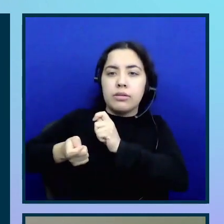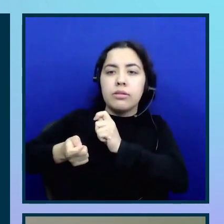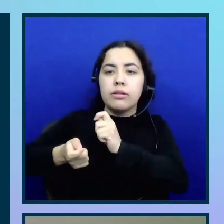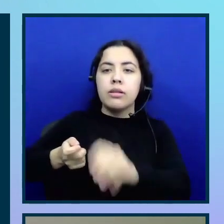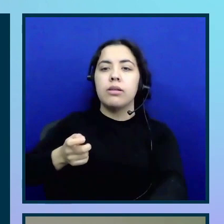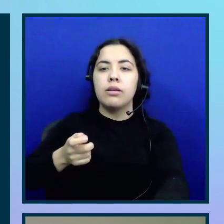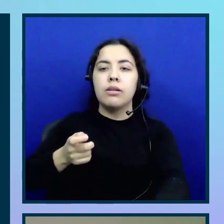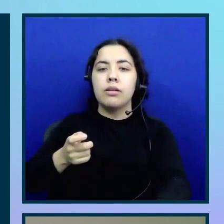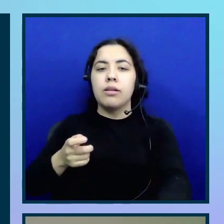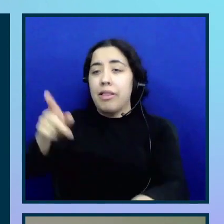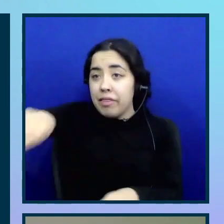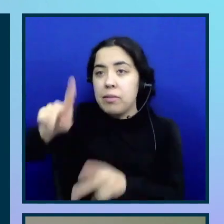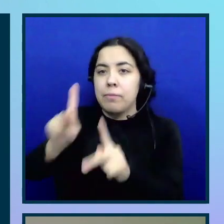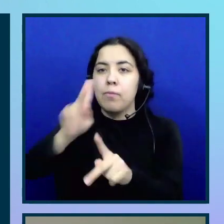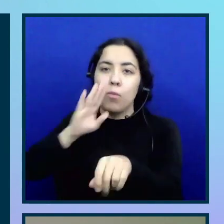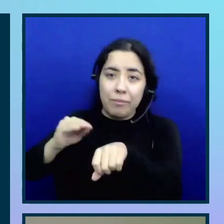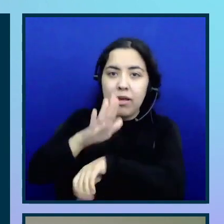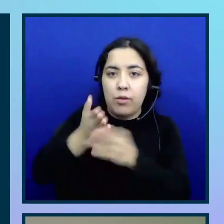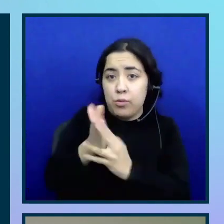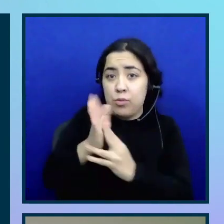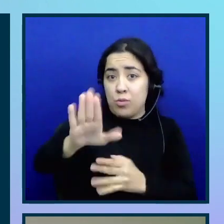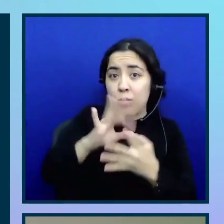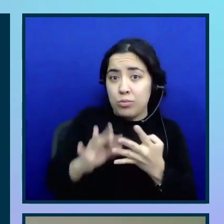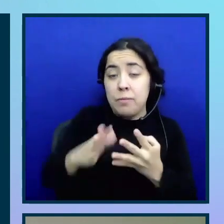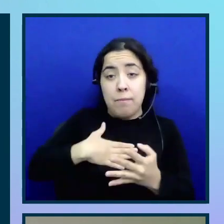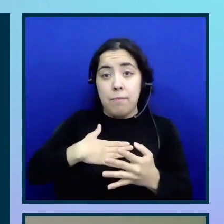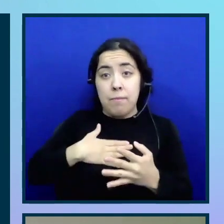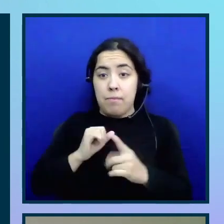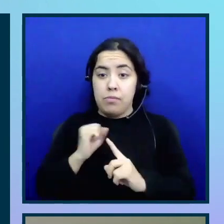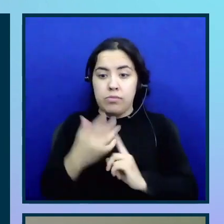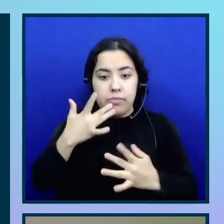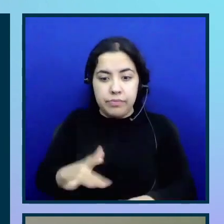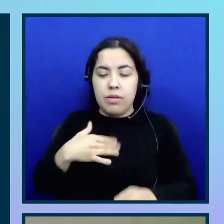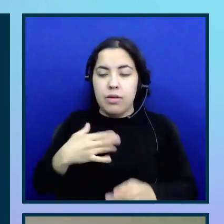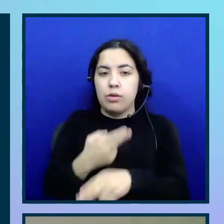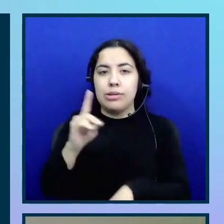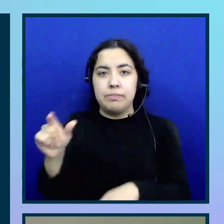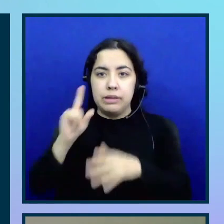So in my case, I was very lucky to be able to do a usability study. So I made a bunch of prototypes